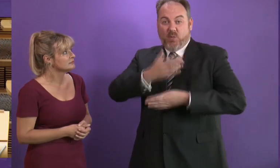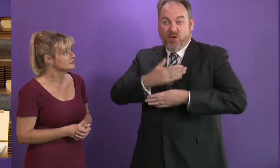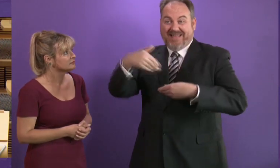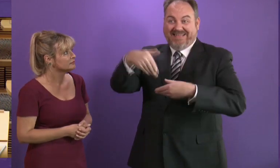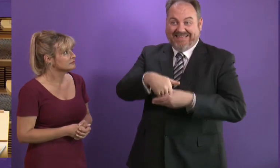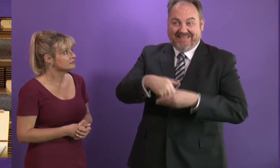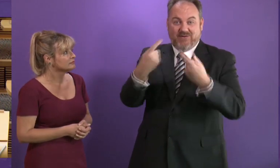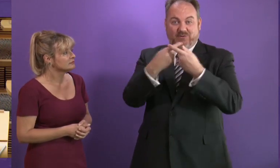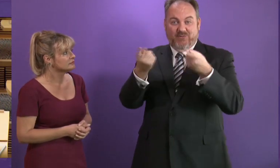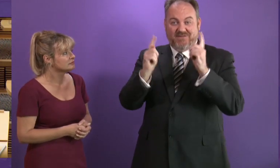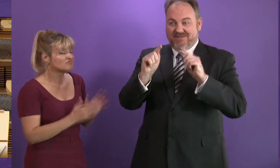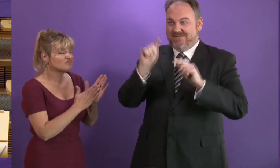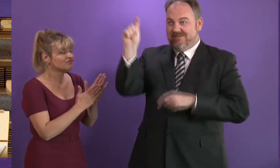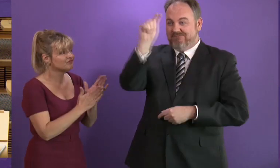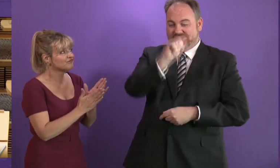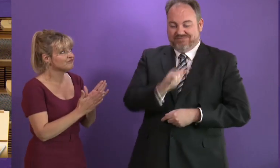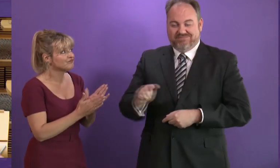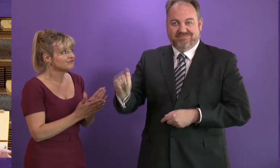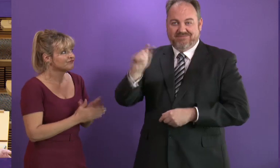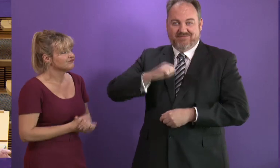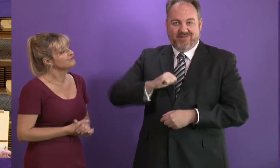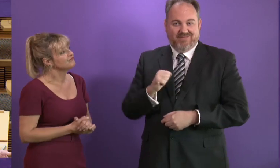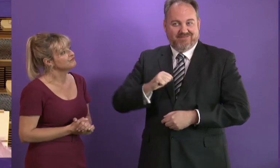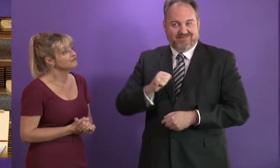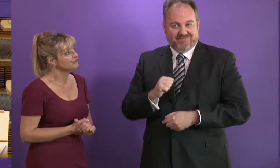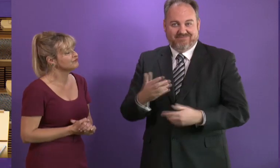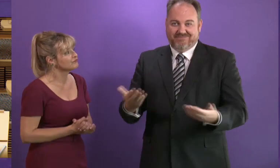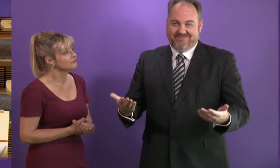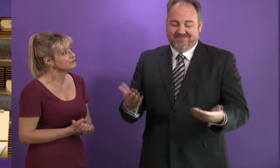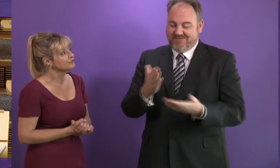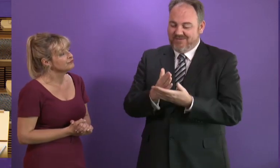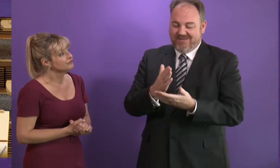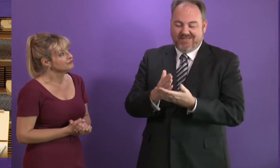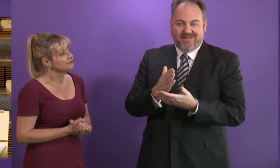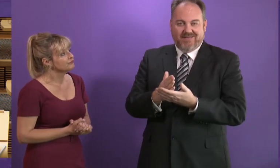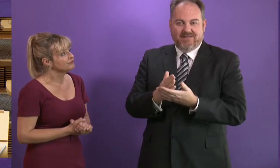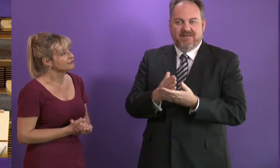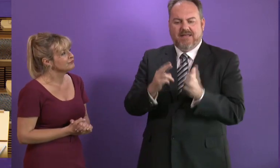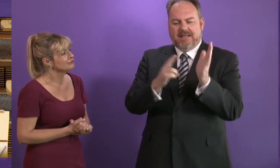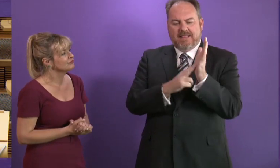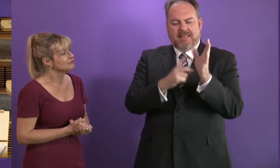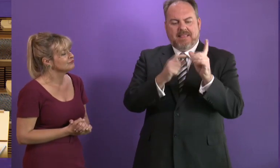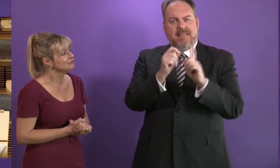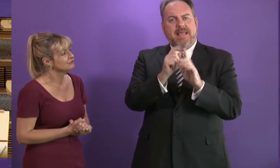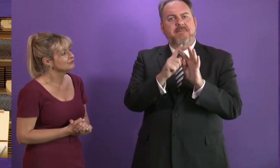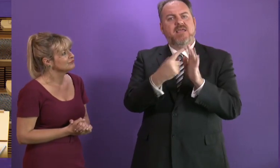Just yesterday, the principal of Edinburgh Napier University warned members of the Scottish